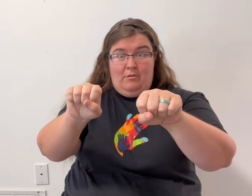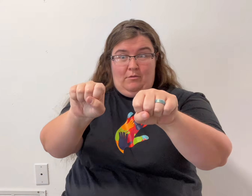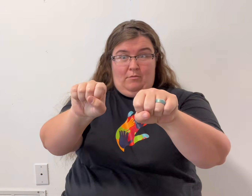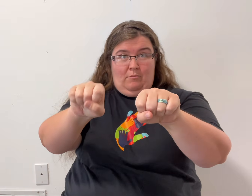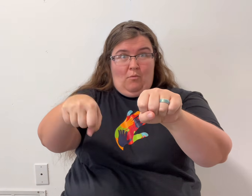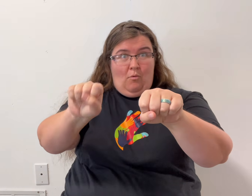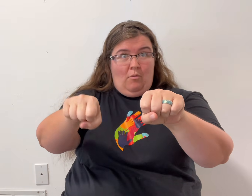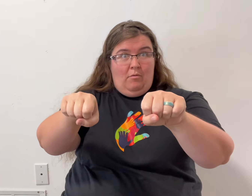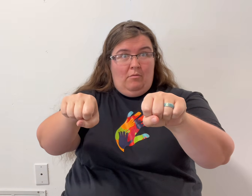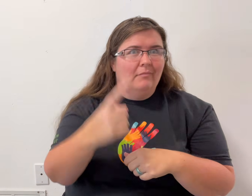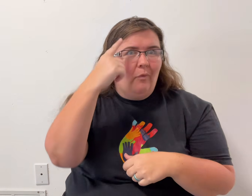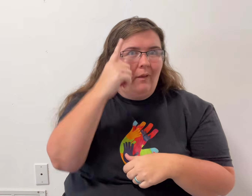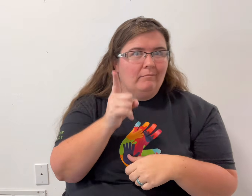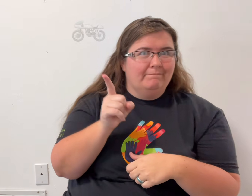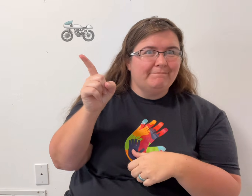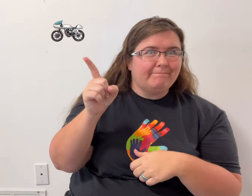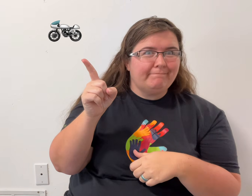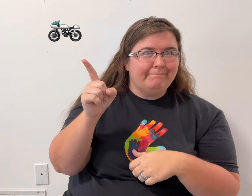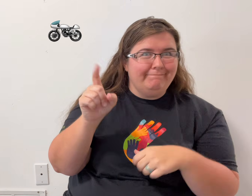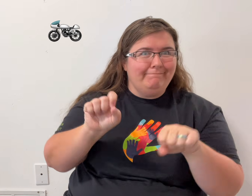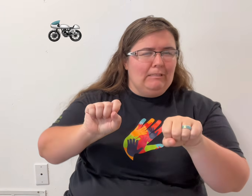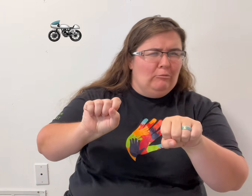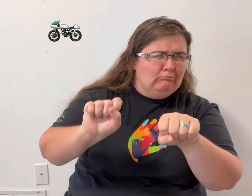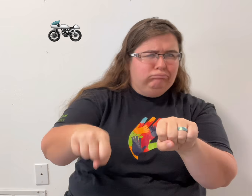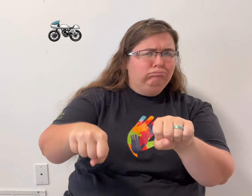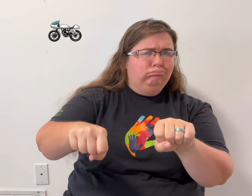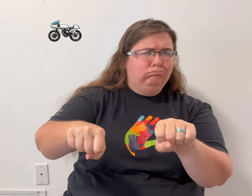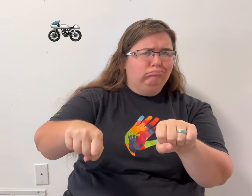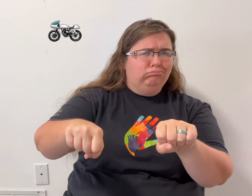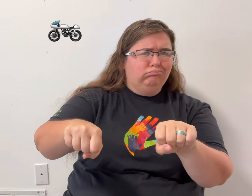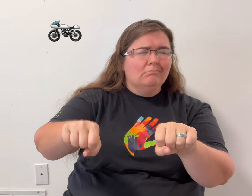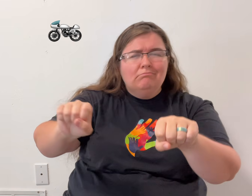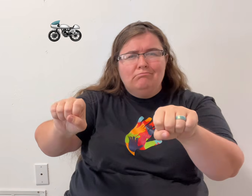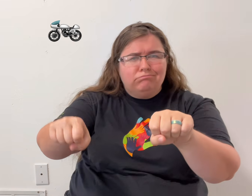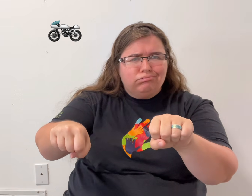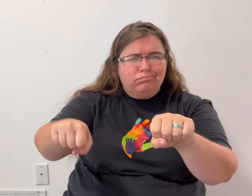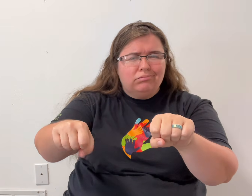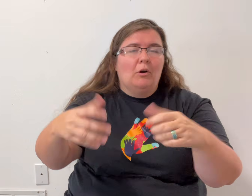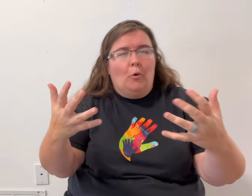MOTORCYCLE Think of a motorbike and how you control speed on the handle bars.